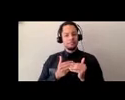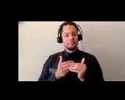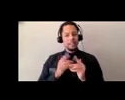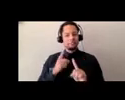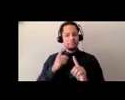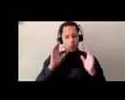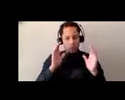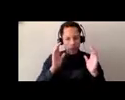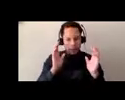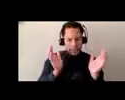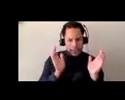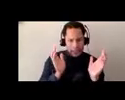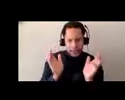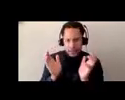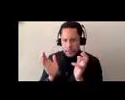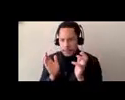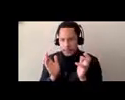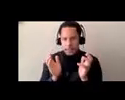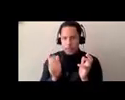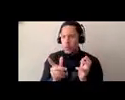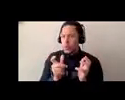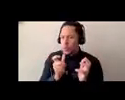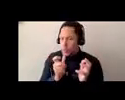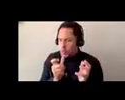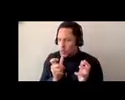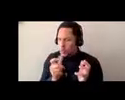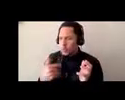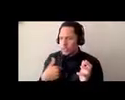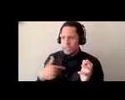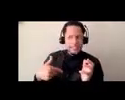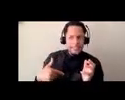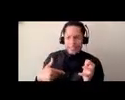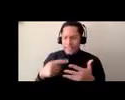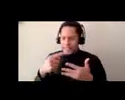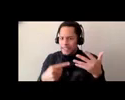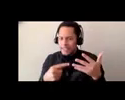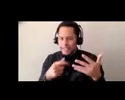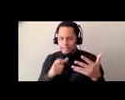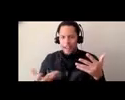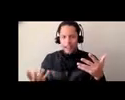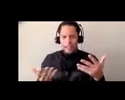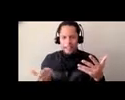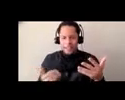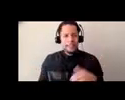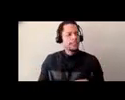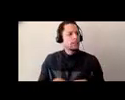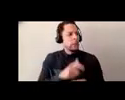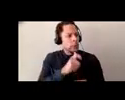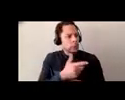here and how do we need them and how do we reach out and how do we work together?